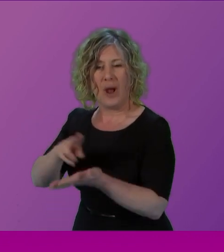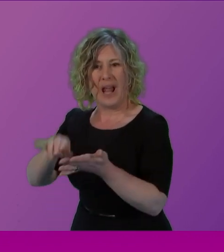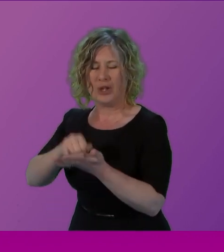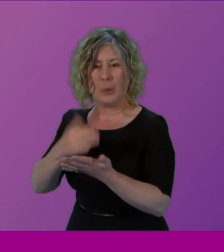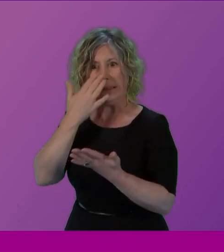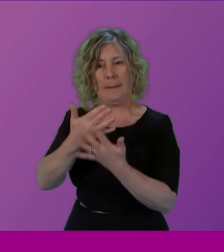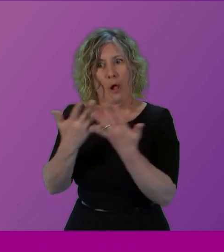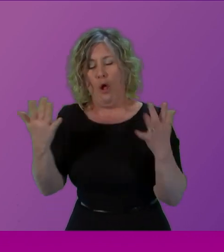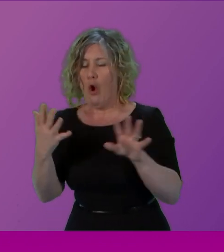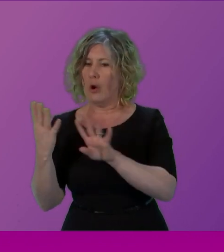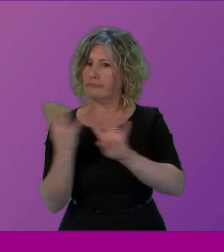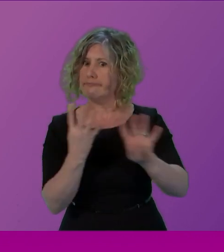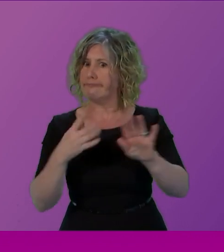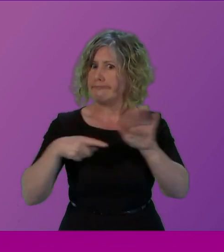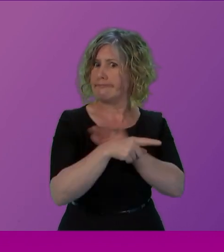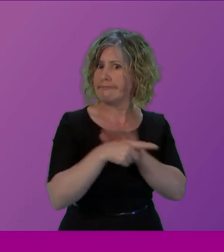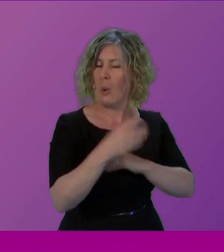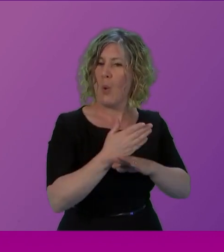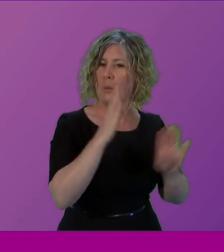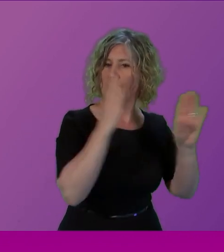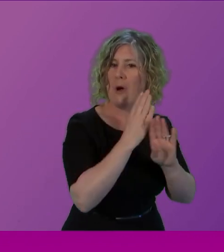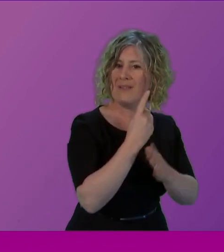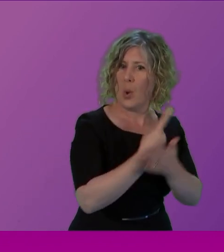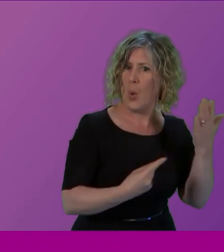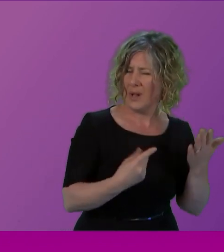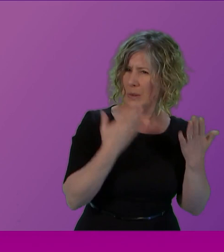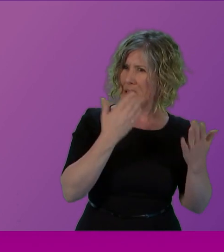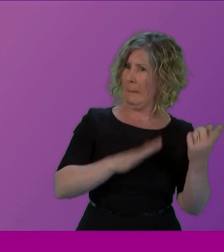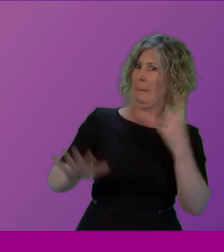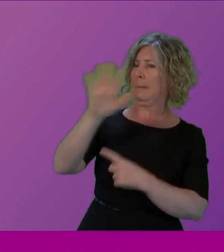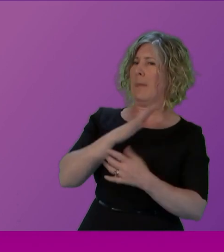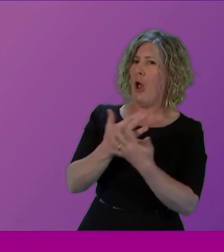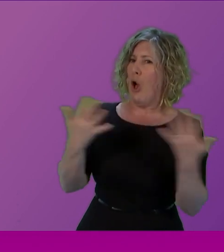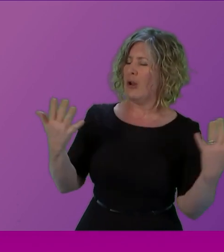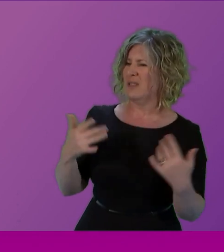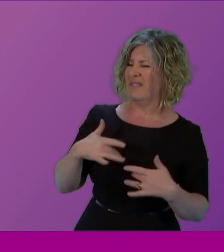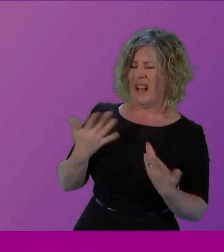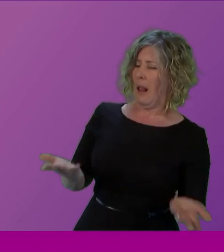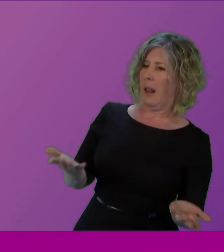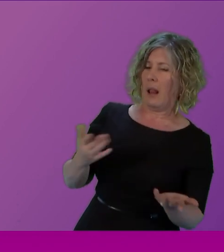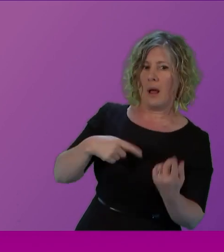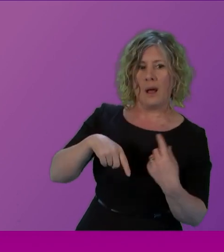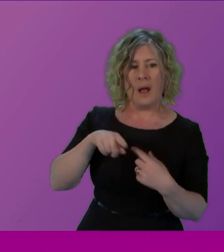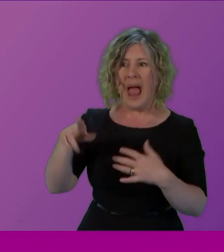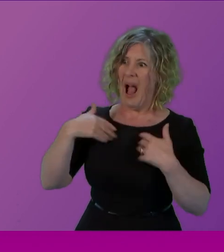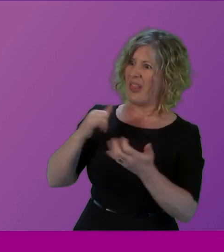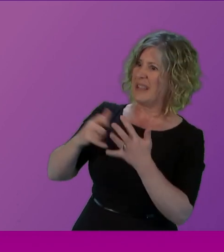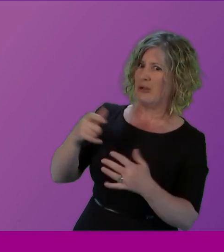The health secretary has lost the confidence of dentists and patients. He has lost the confidence of the SNP finance secretary.